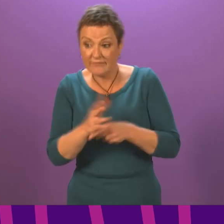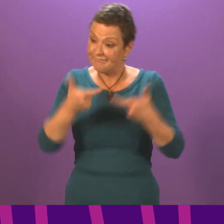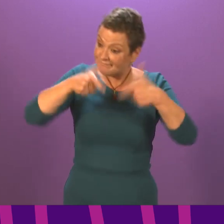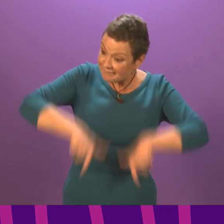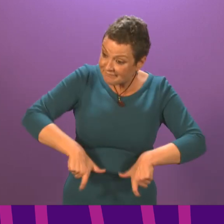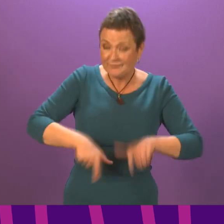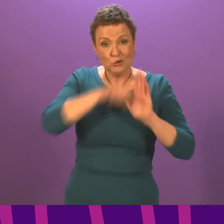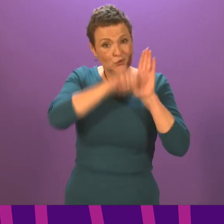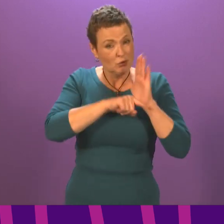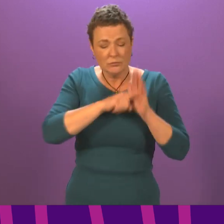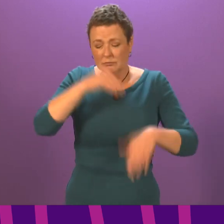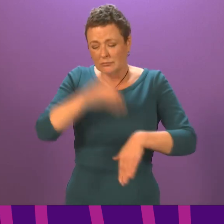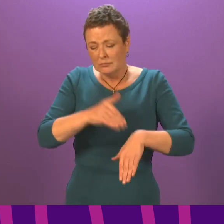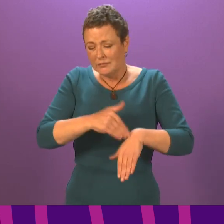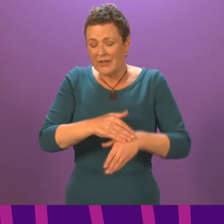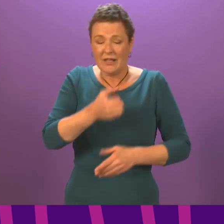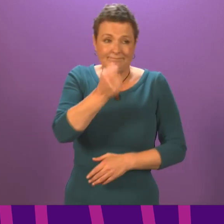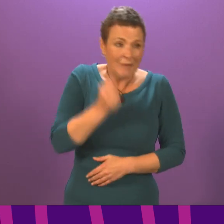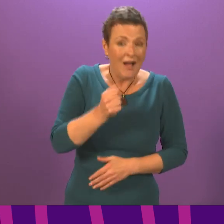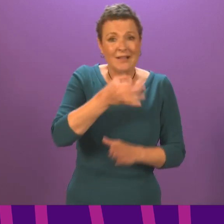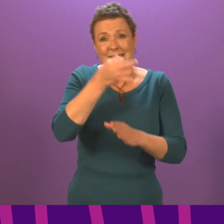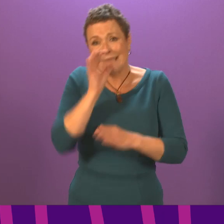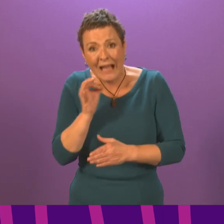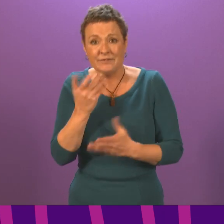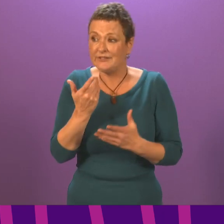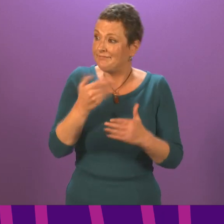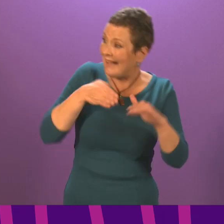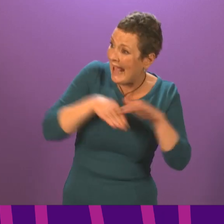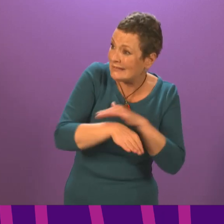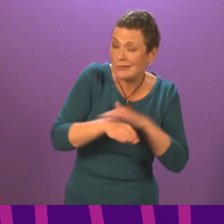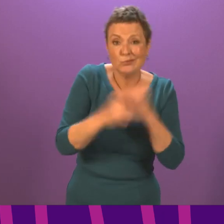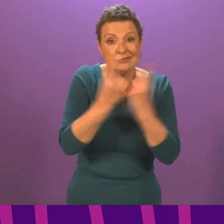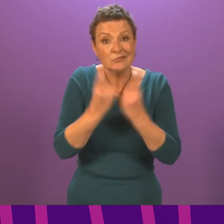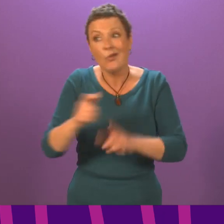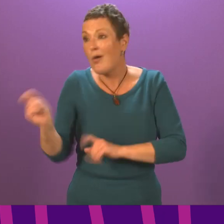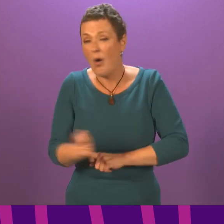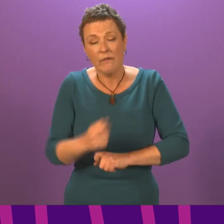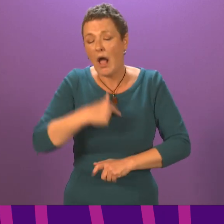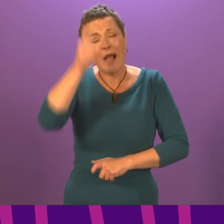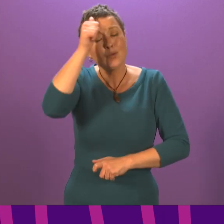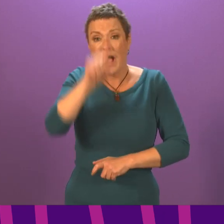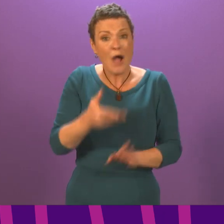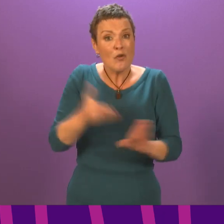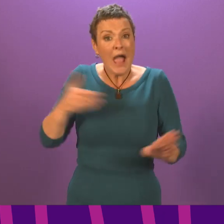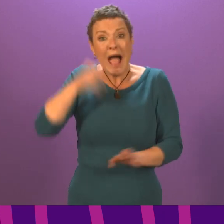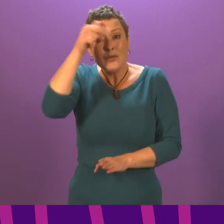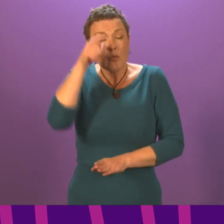Scotland and other parts of the UK. I recognise that and know just how devastating the current